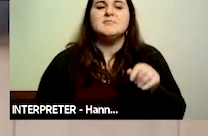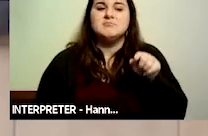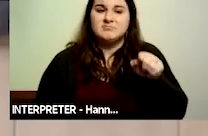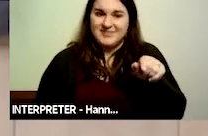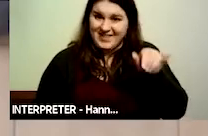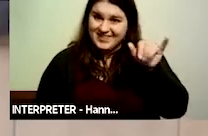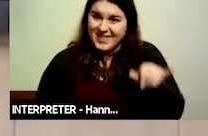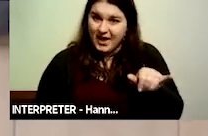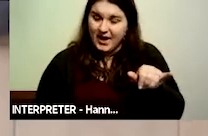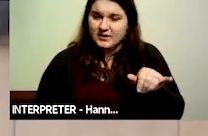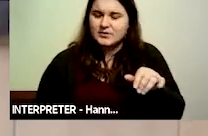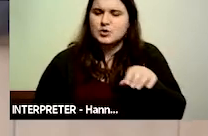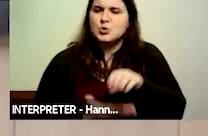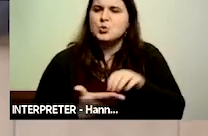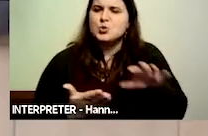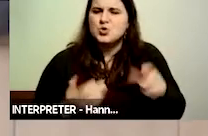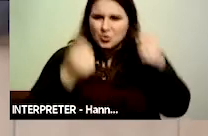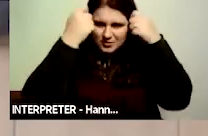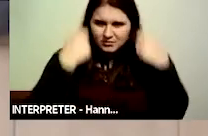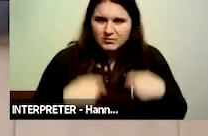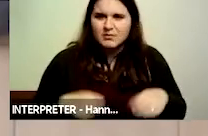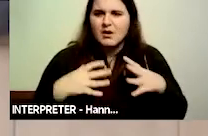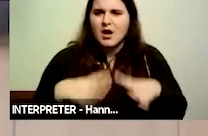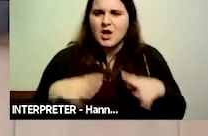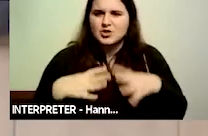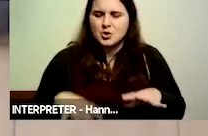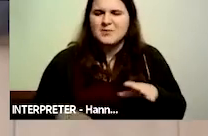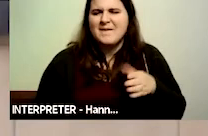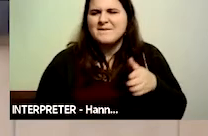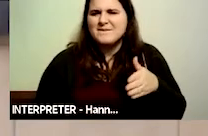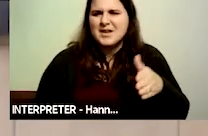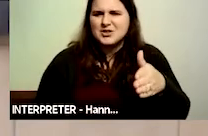of our students wandering around in this fish costume drawing attention to fishing.